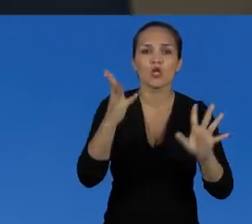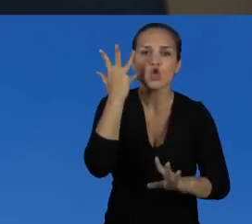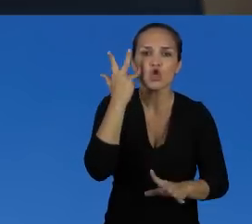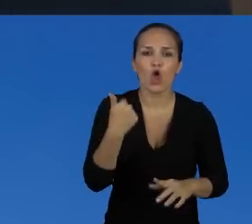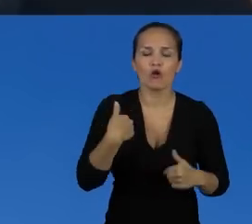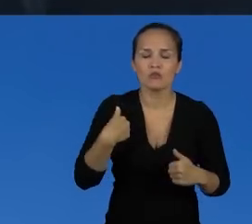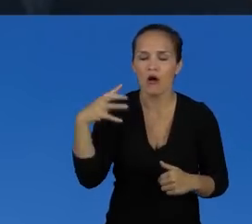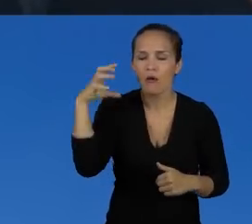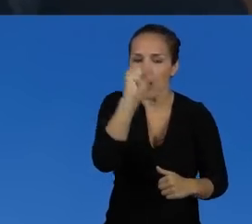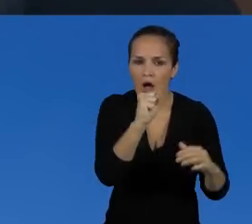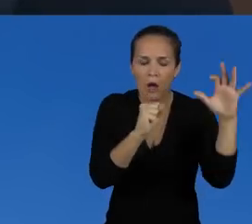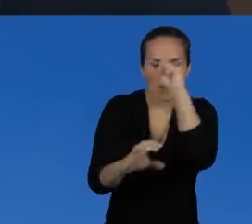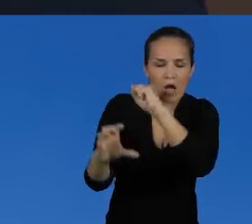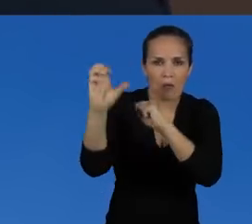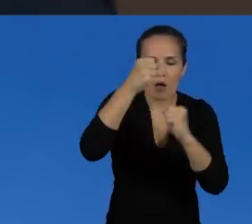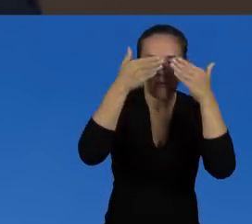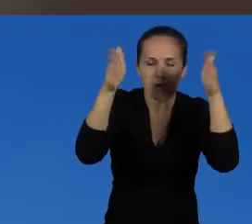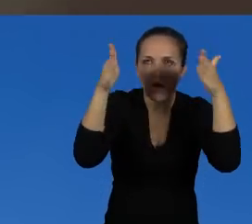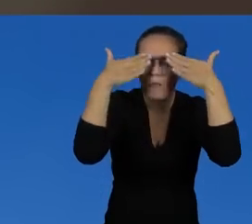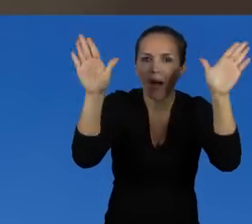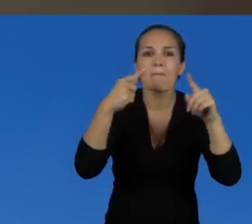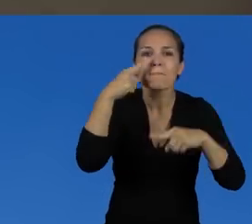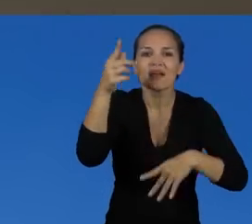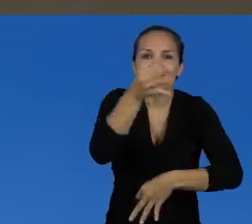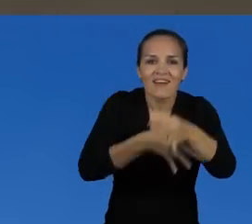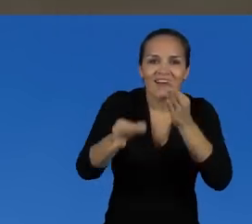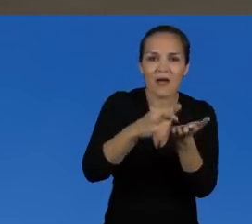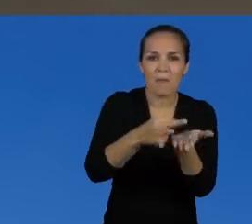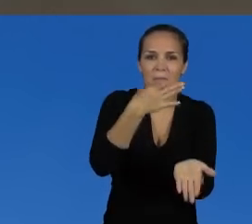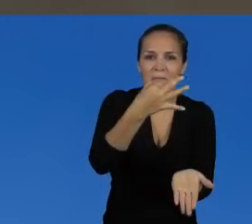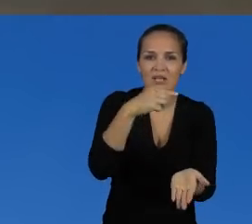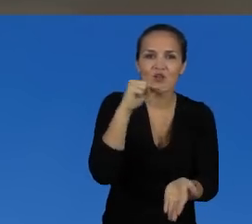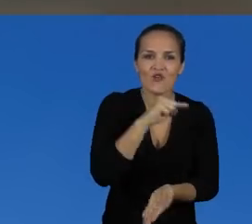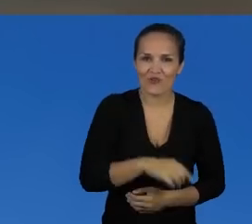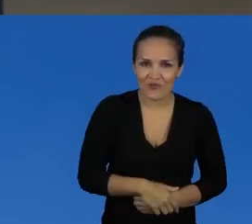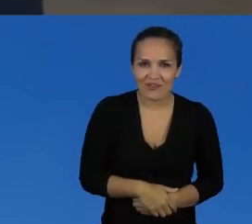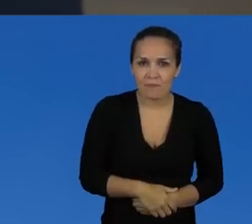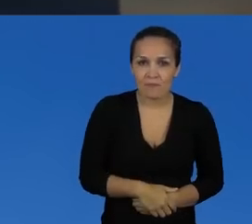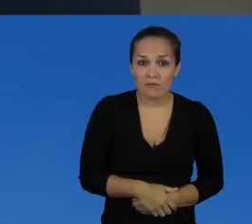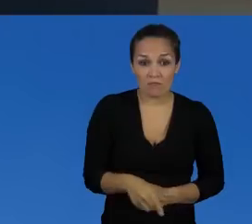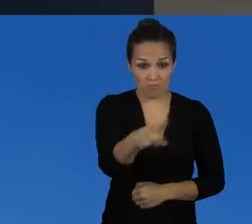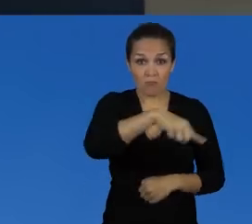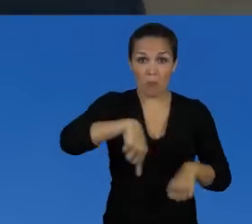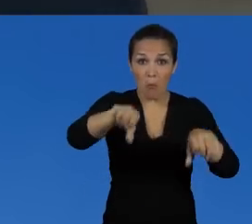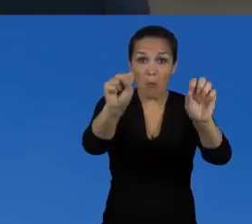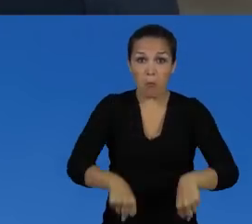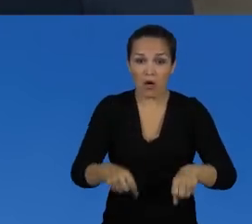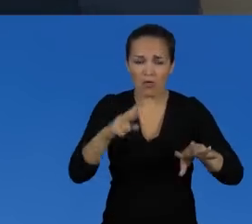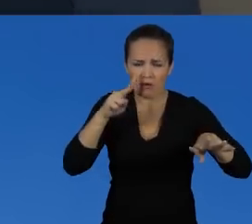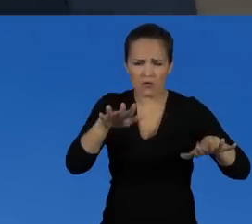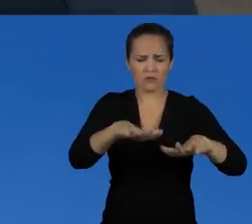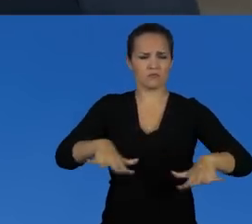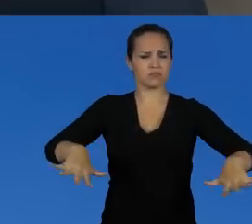And everyone has the possibility of understanding how those structures